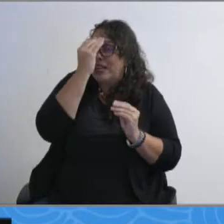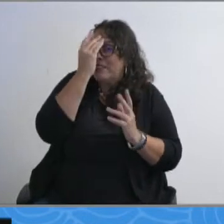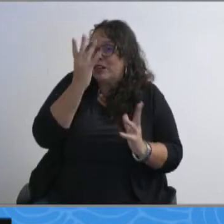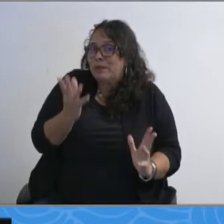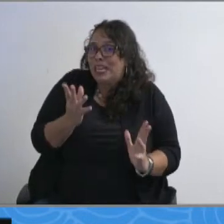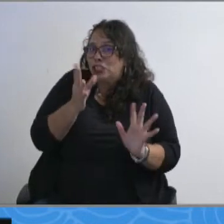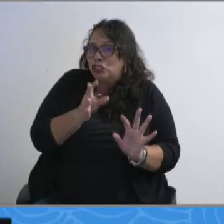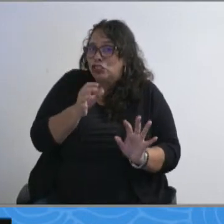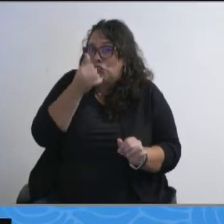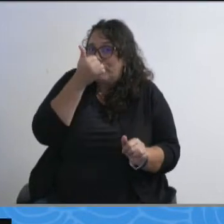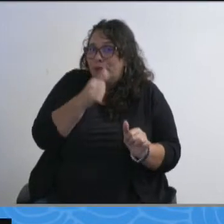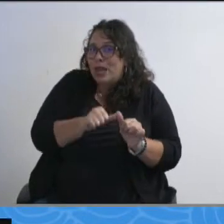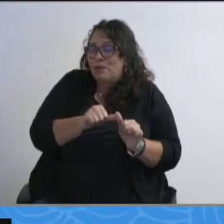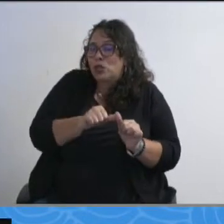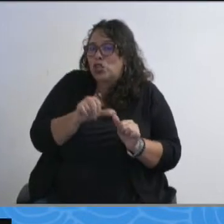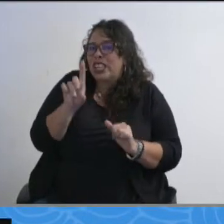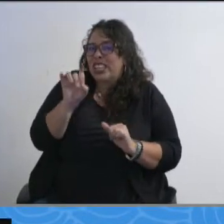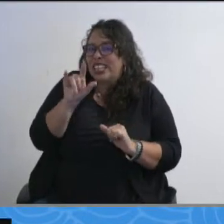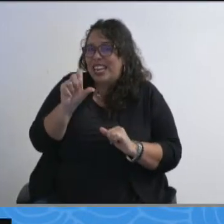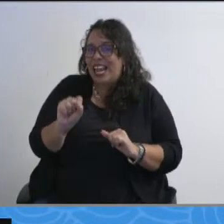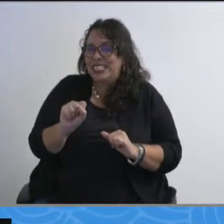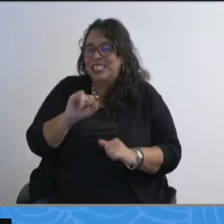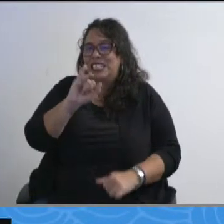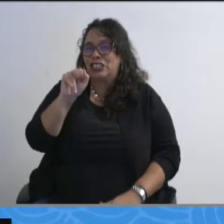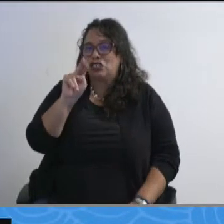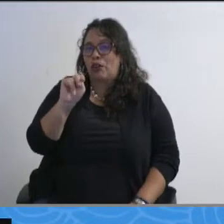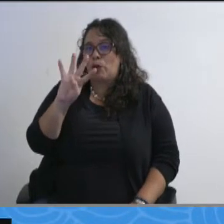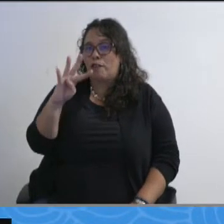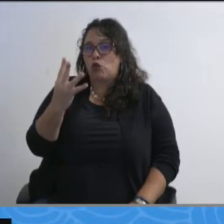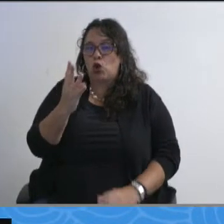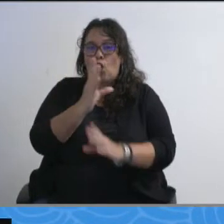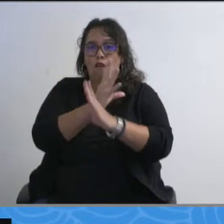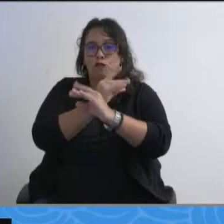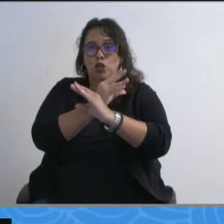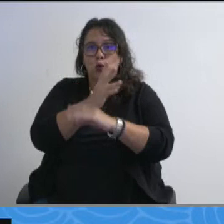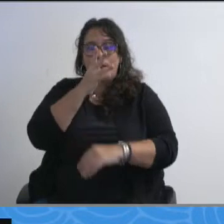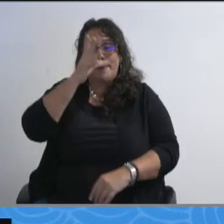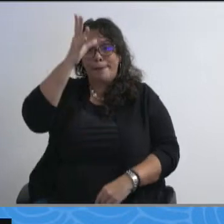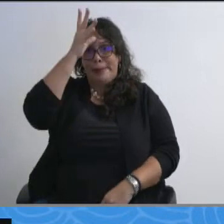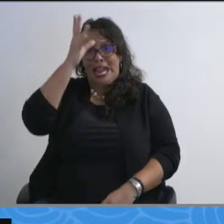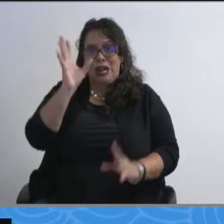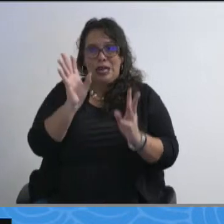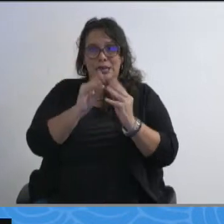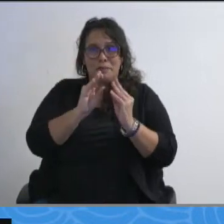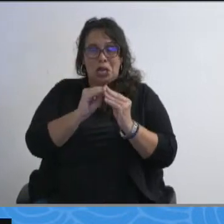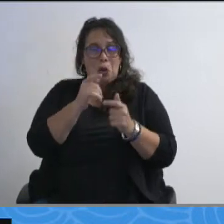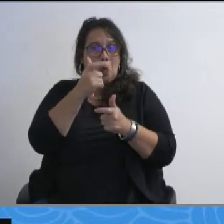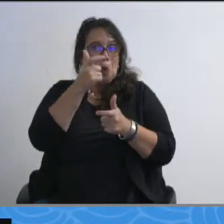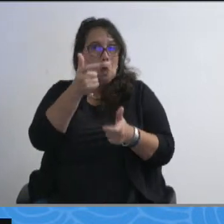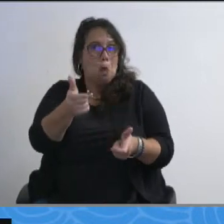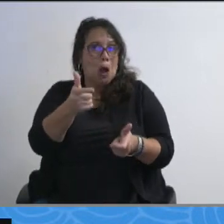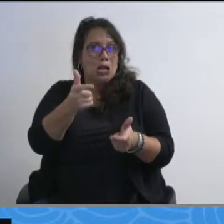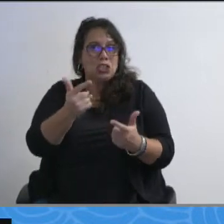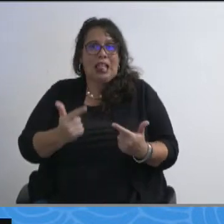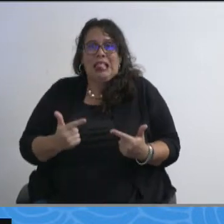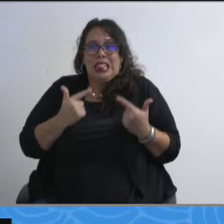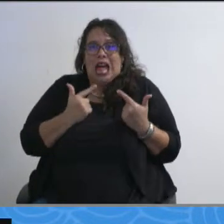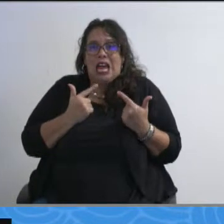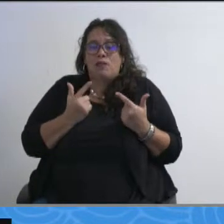We had on January 4th a virtual parent meeting. And if you are able to watch it live, awesome. You can rewatch it here if you want to. And if you didn't see it,